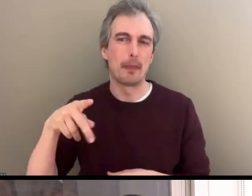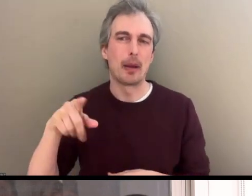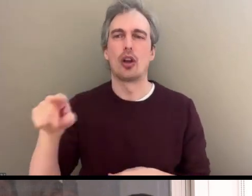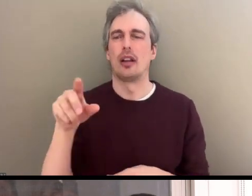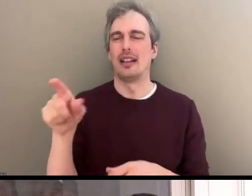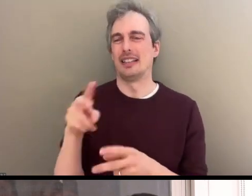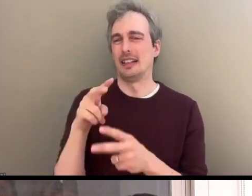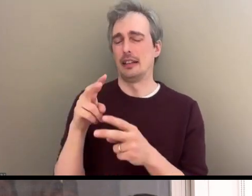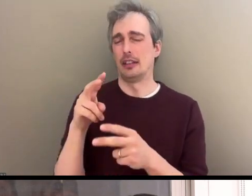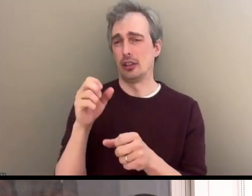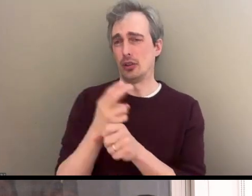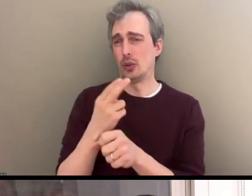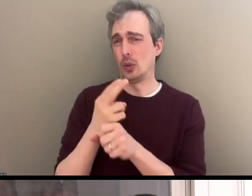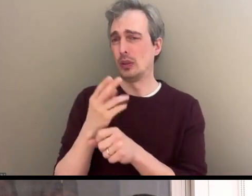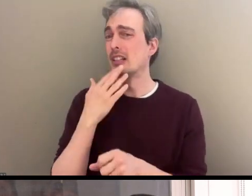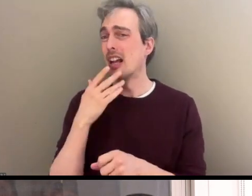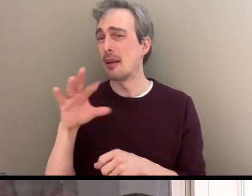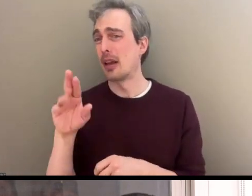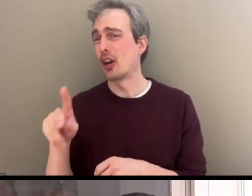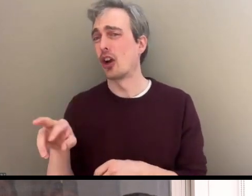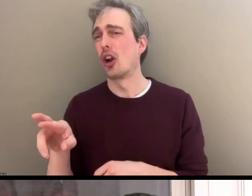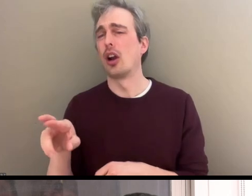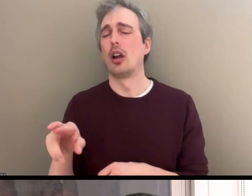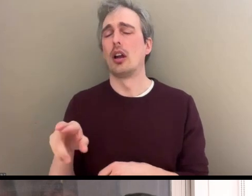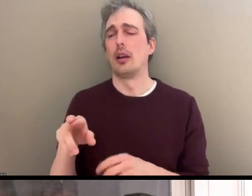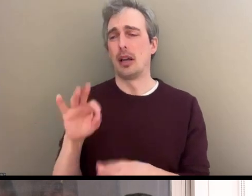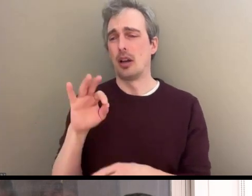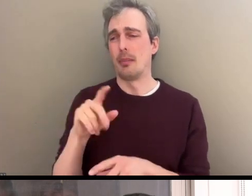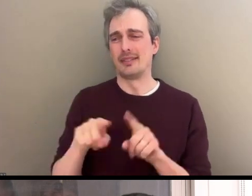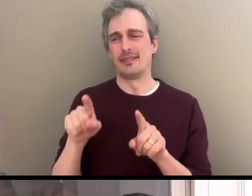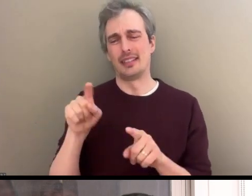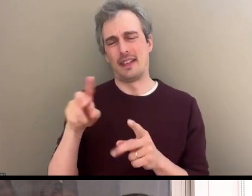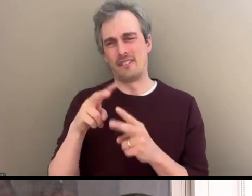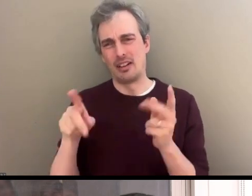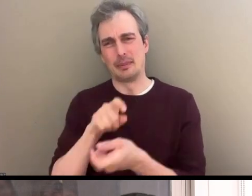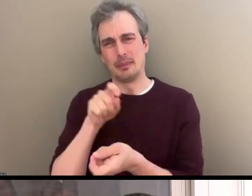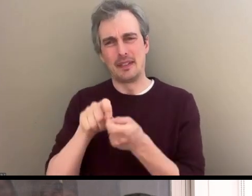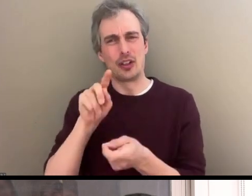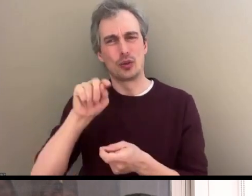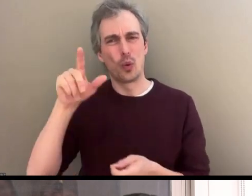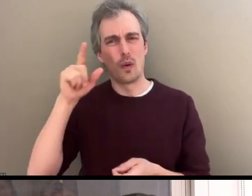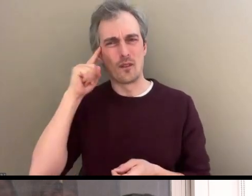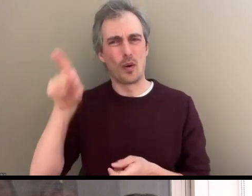Other text-based stuff. I know most of the things that you're going to use have a built-in